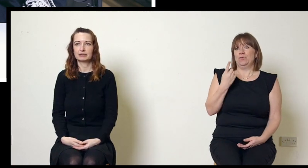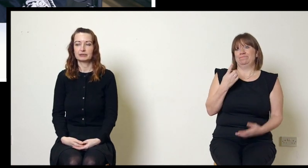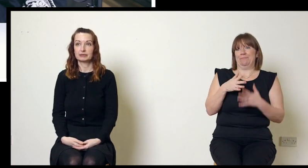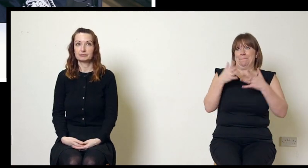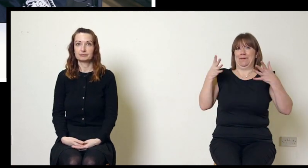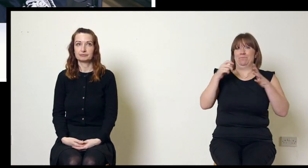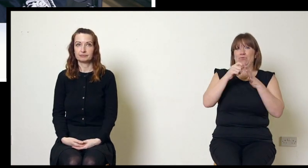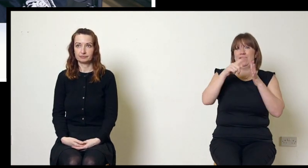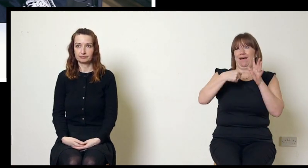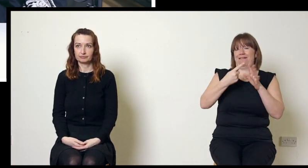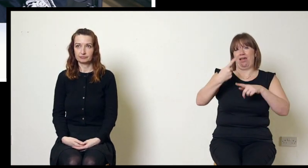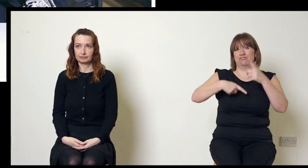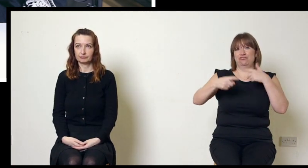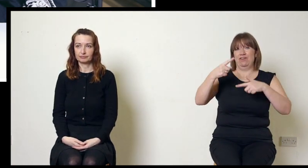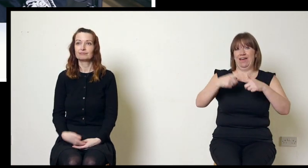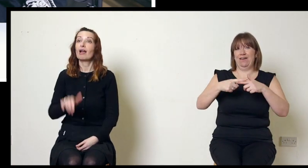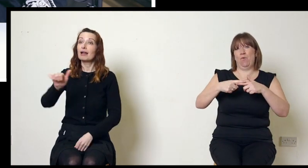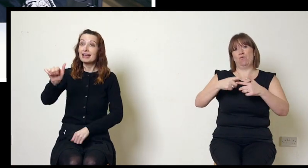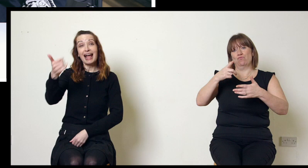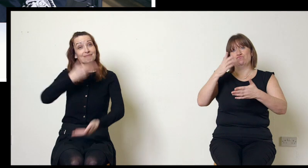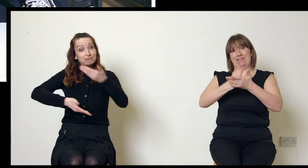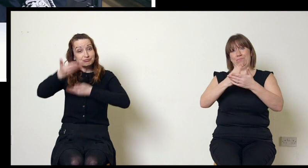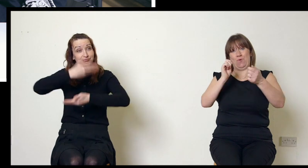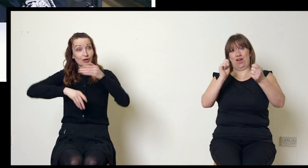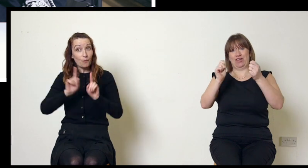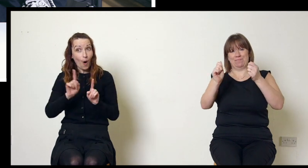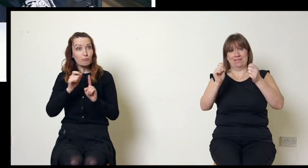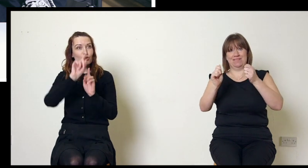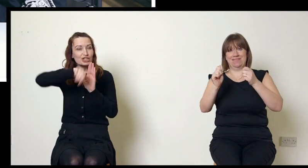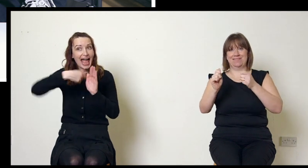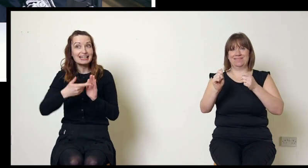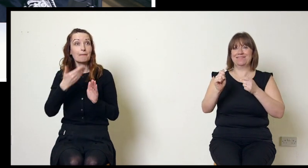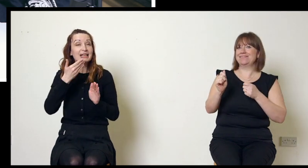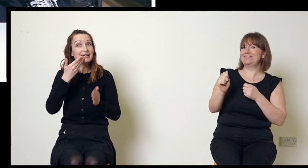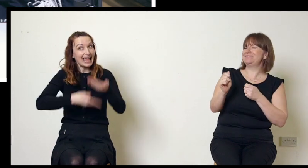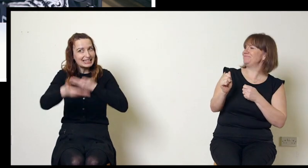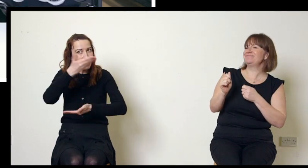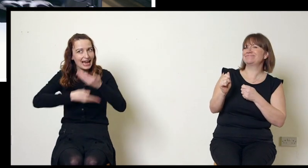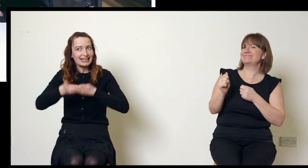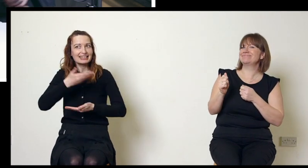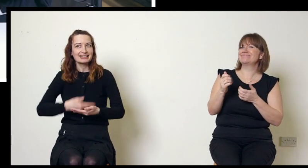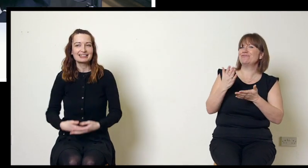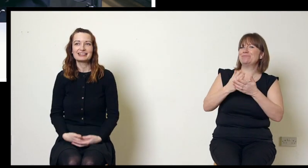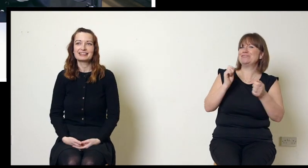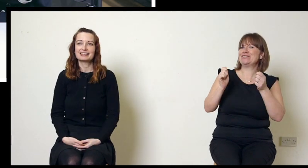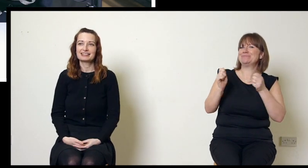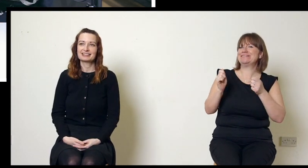obviously back end of last year, called reasonable adjust… Yes! Tell its about this big project! Who else wants to describe reasonable adjustments? You start, I’ll fill in the gaps